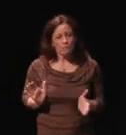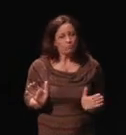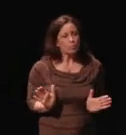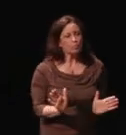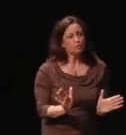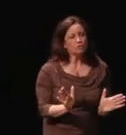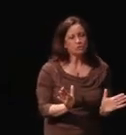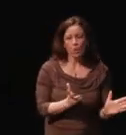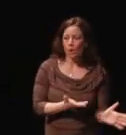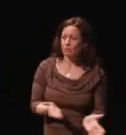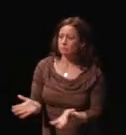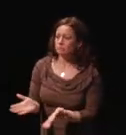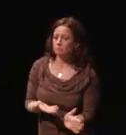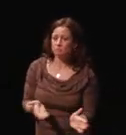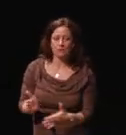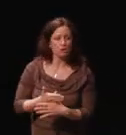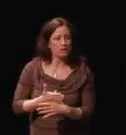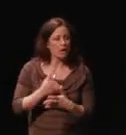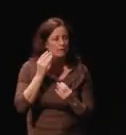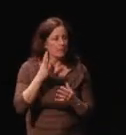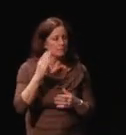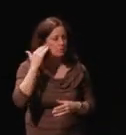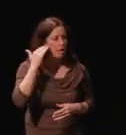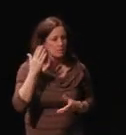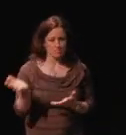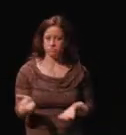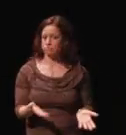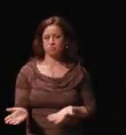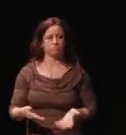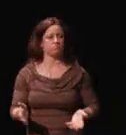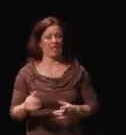knowledge because that was the biggest barrier I think,